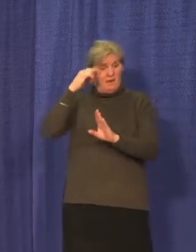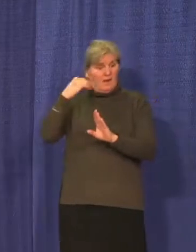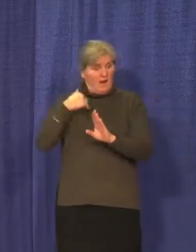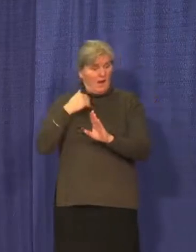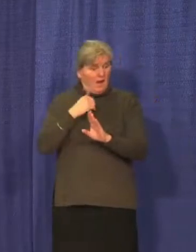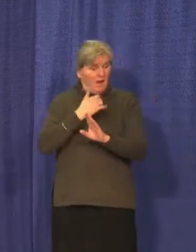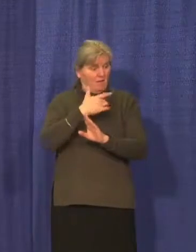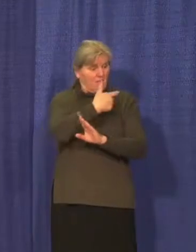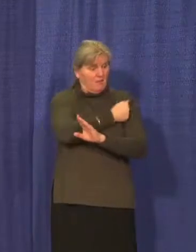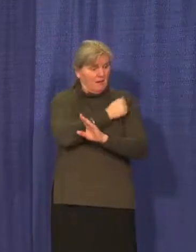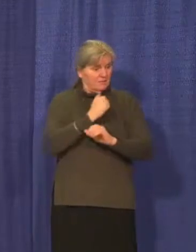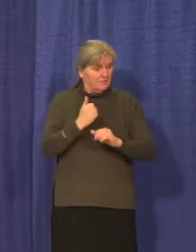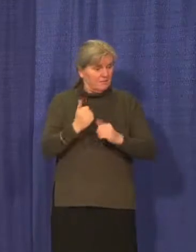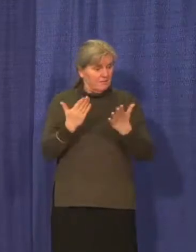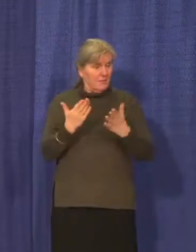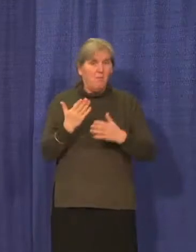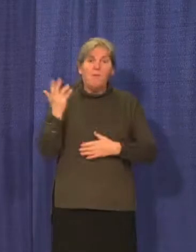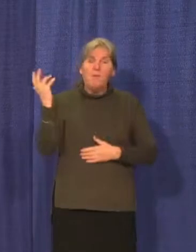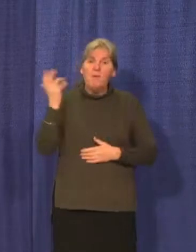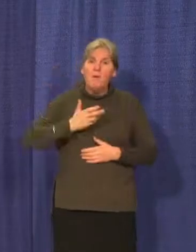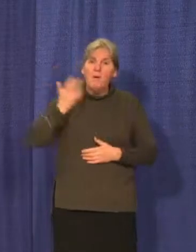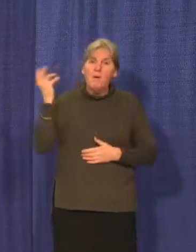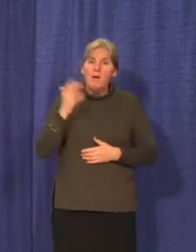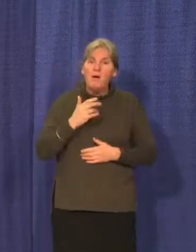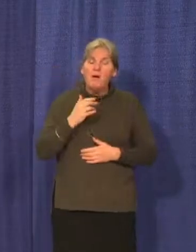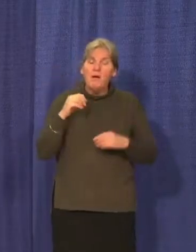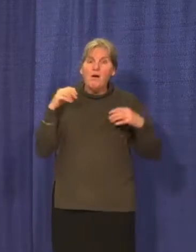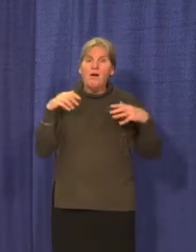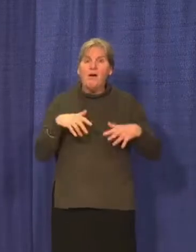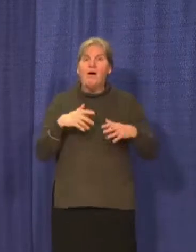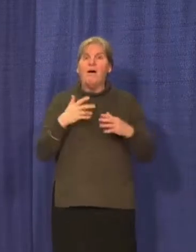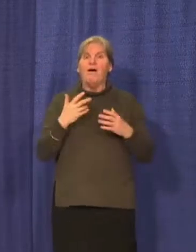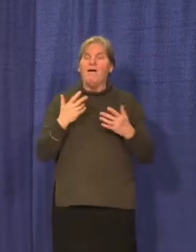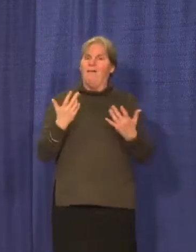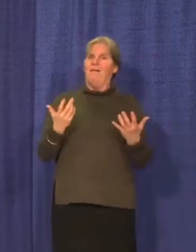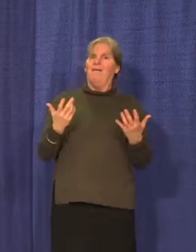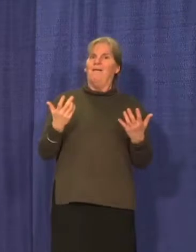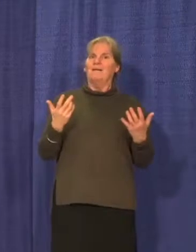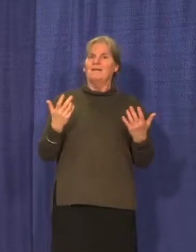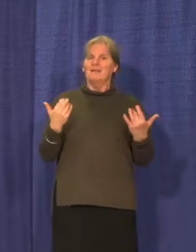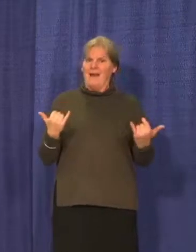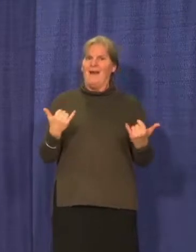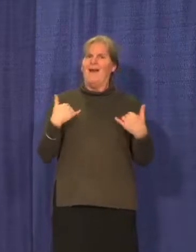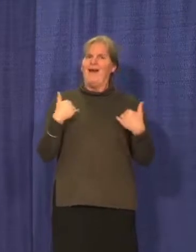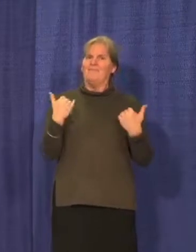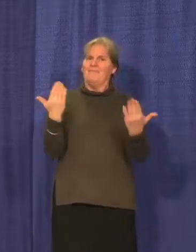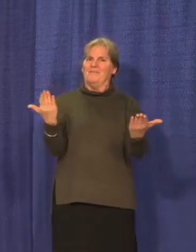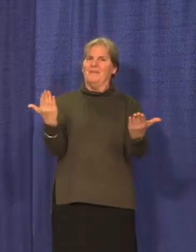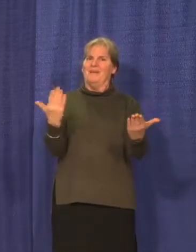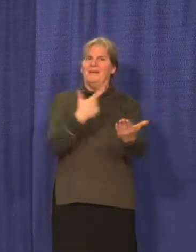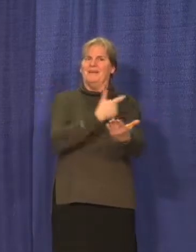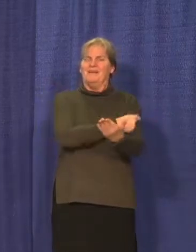have a vaccine rolling out would have been very optimistic. So I think we will see a